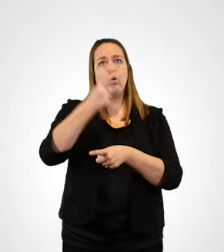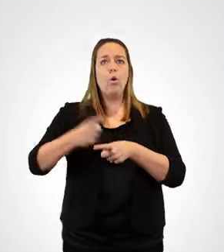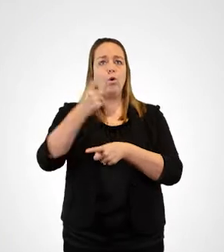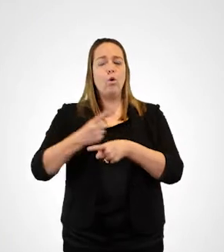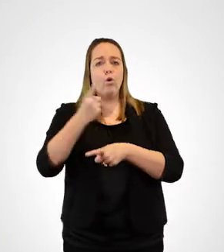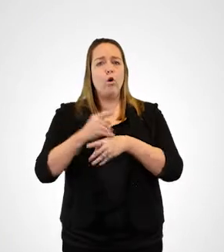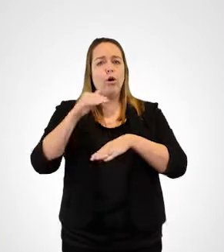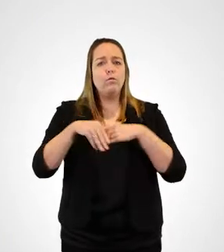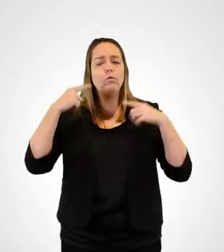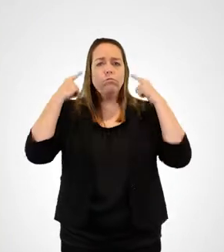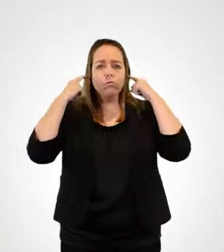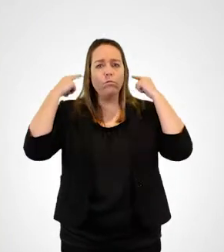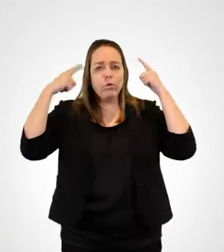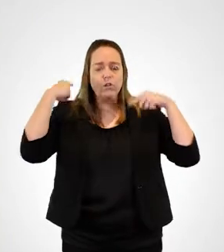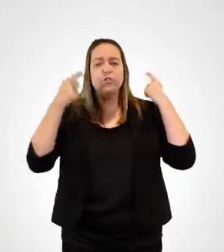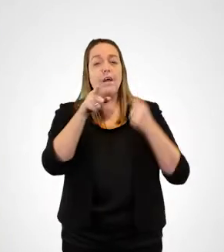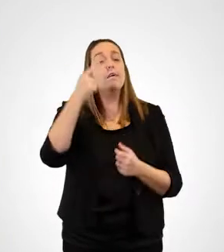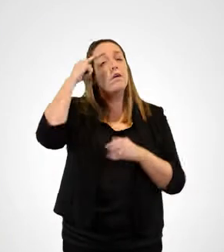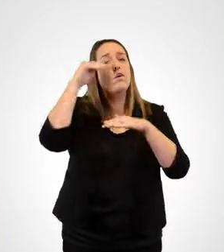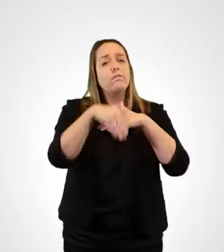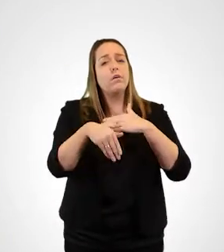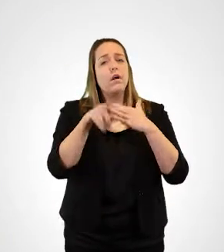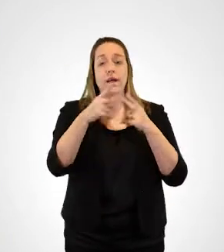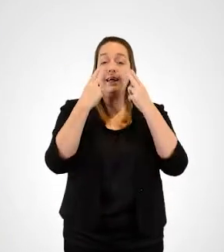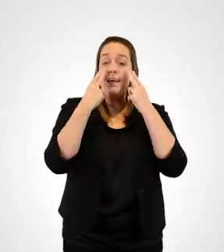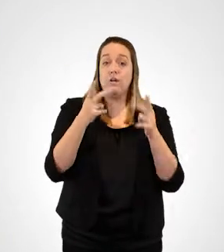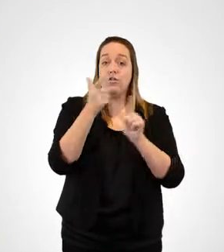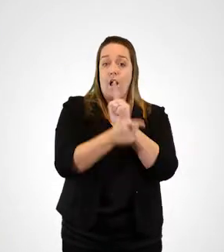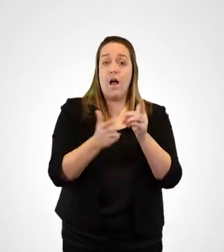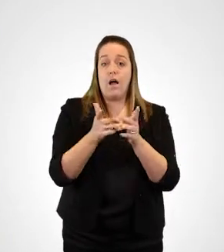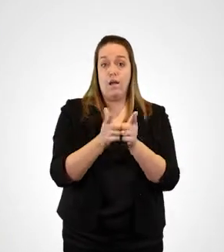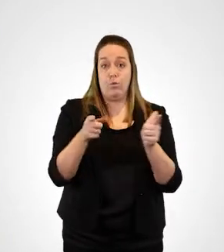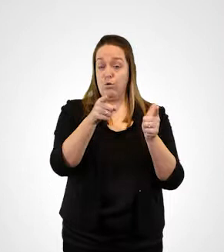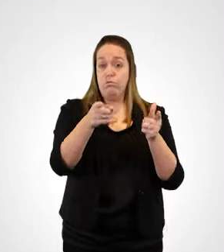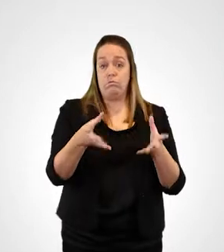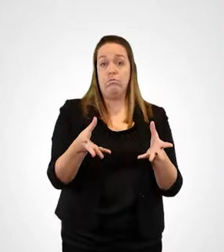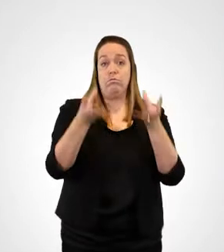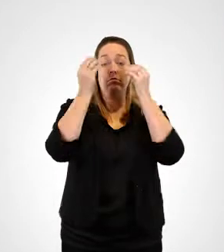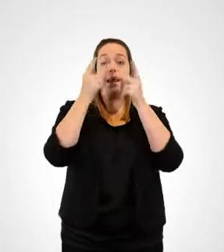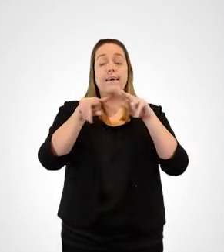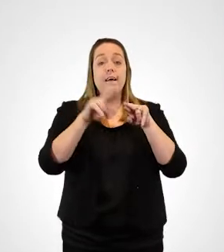if one were to think about acquiring a natural sign language if one had a vision loss,